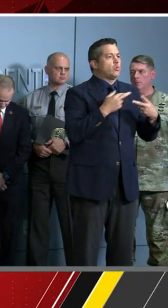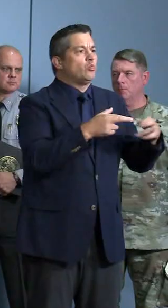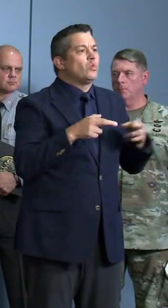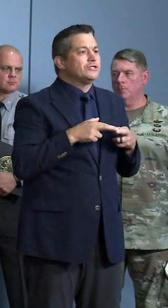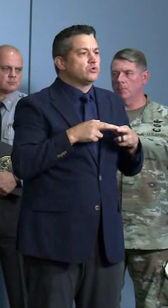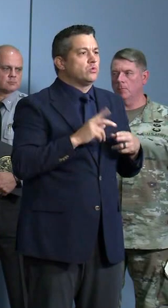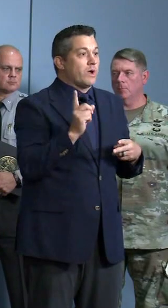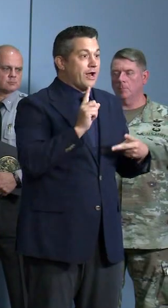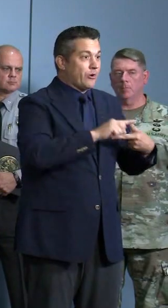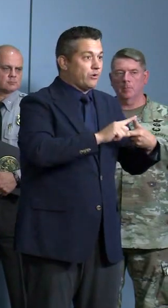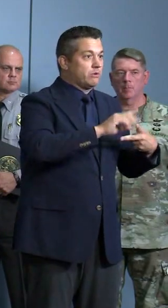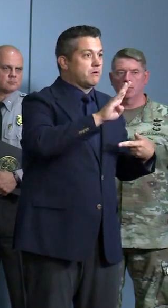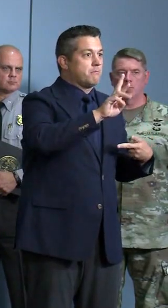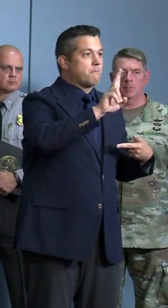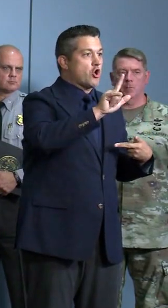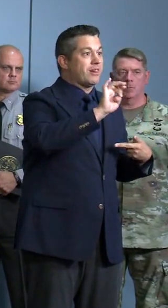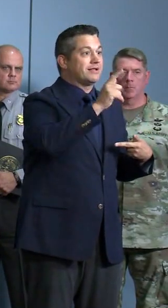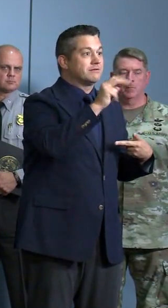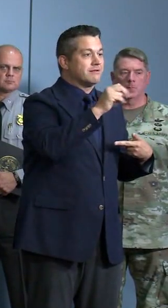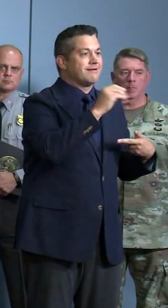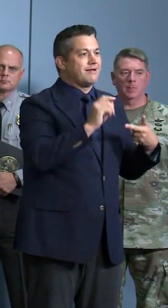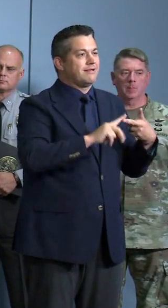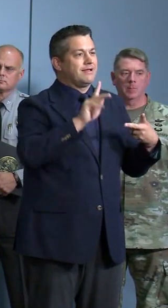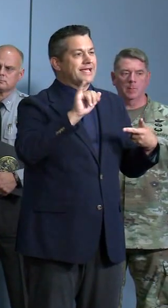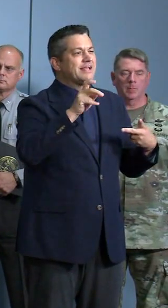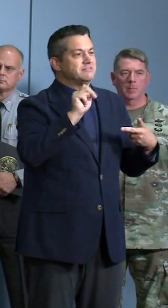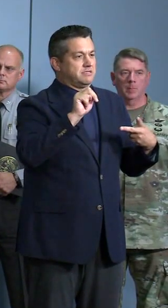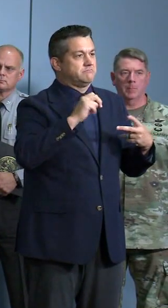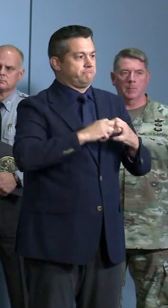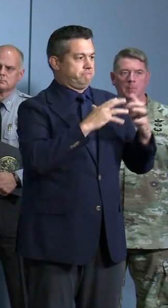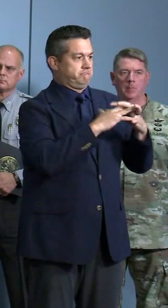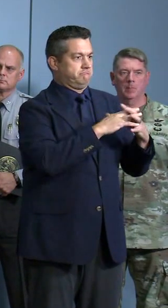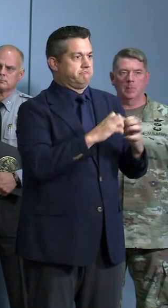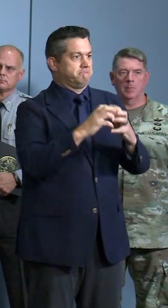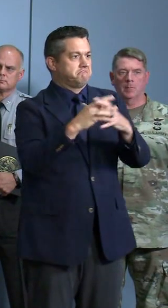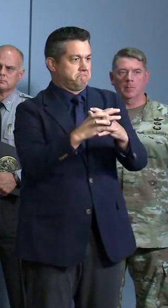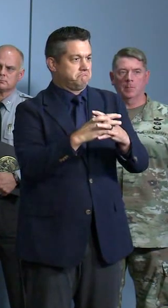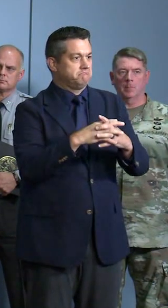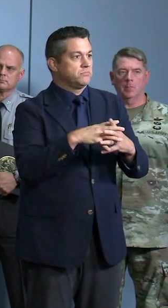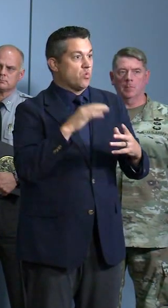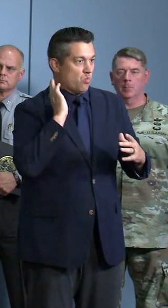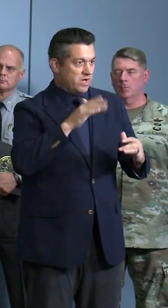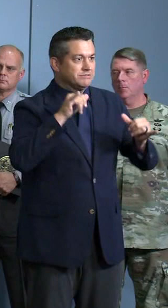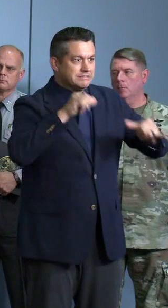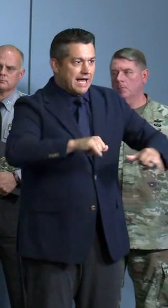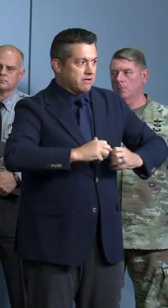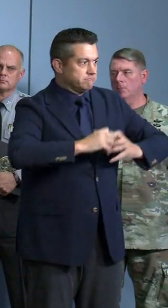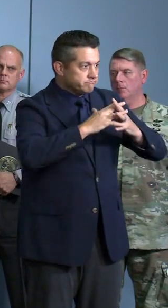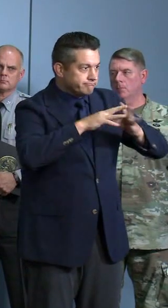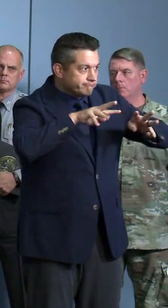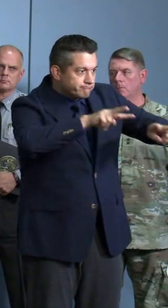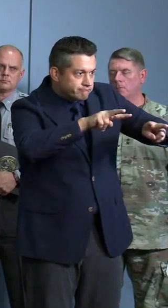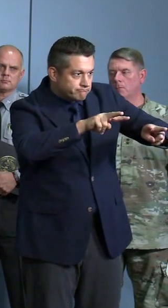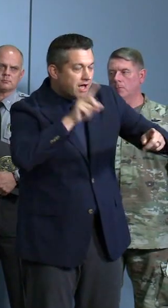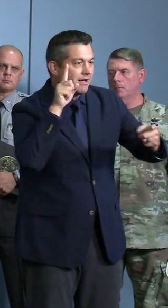Burlington. We will remain in 24 hour operations until the threat